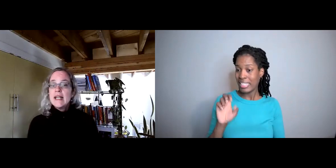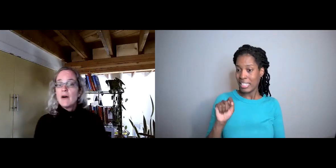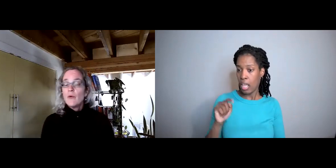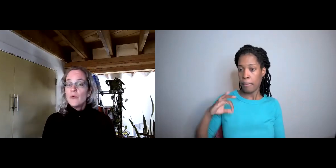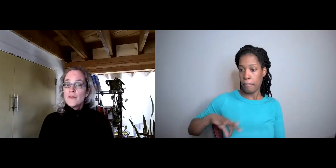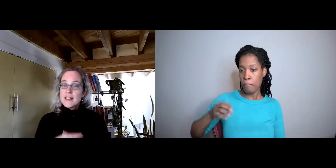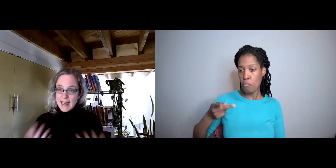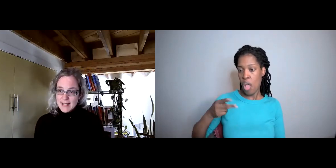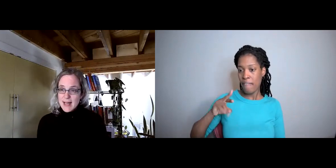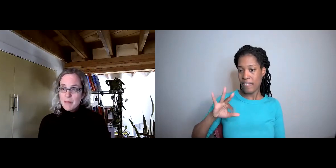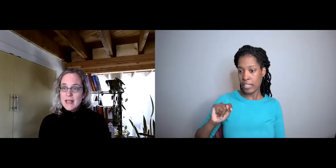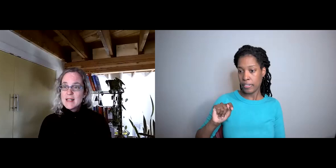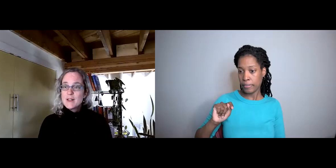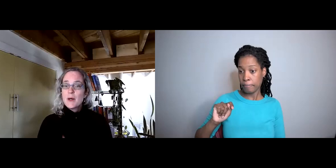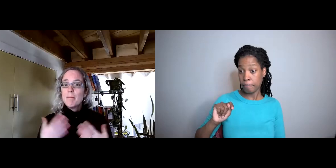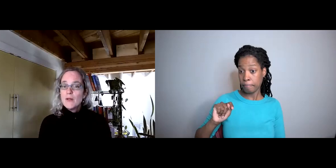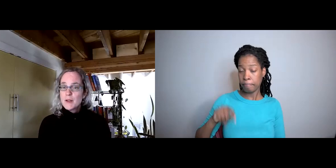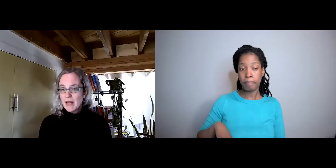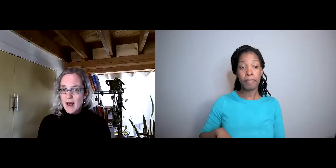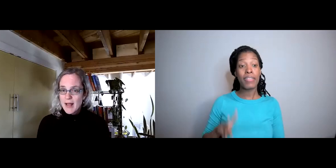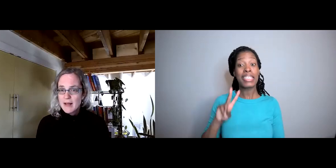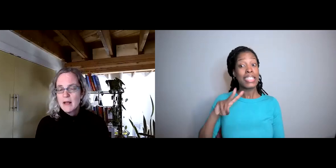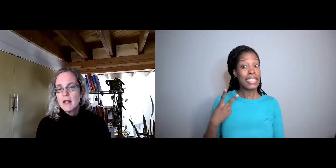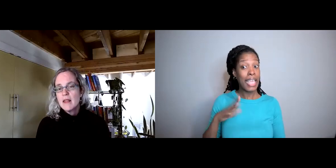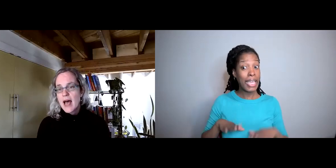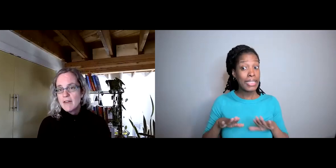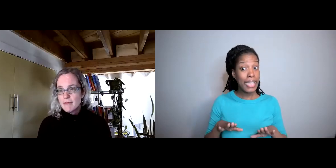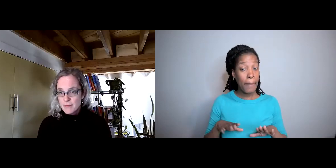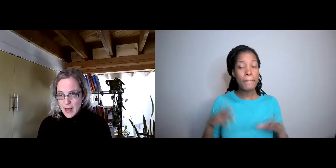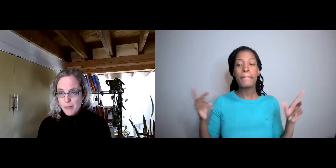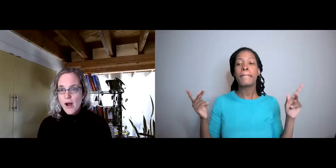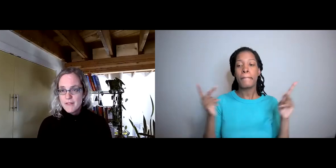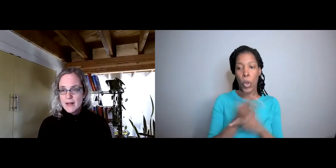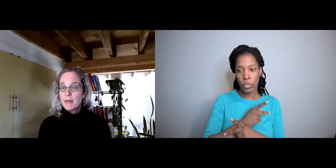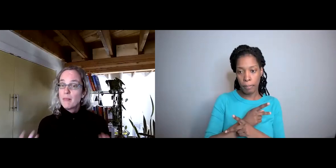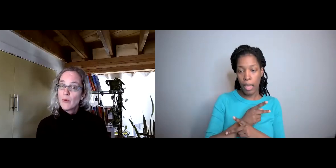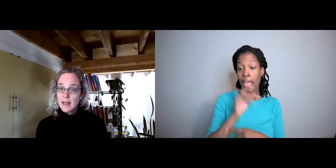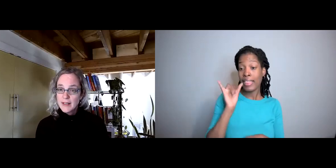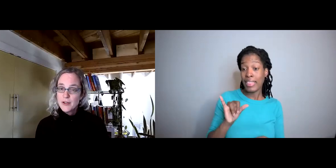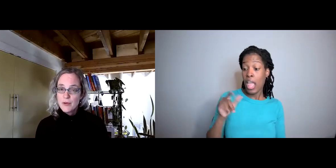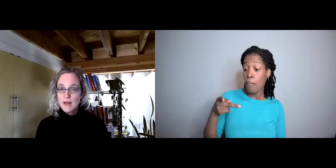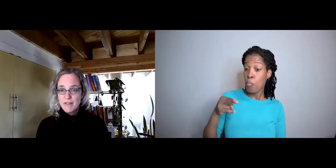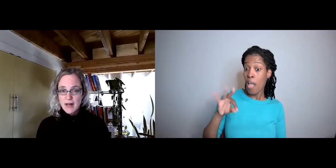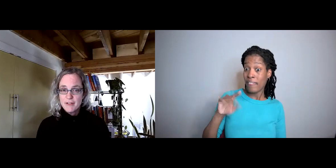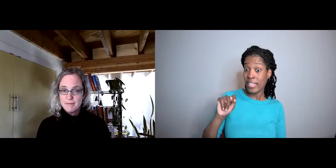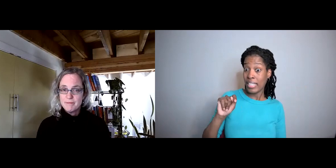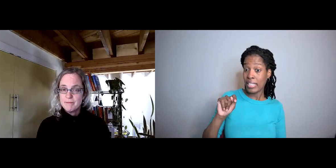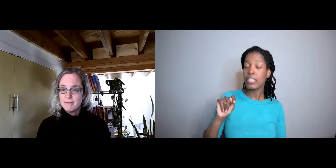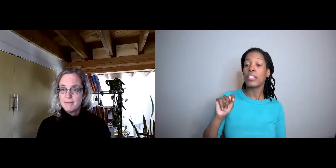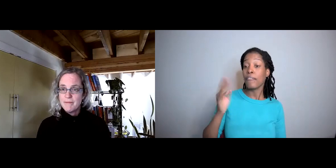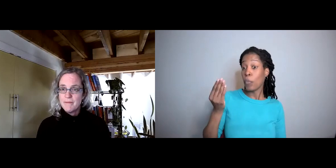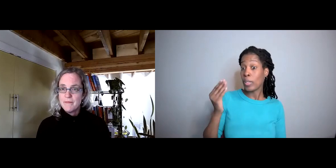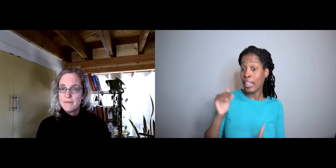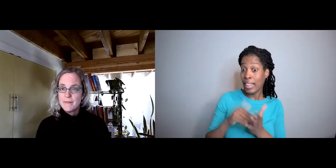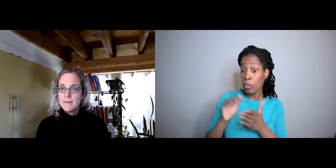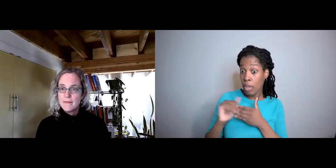Now the second step is to multiply that net profit by point 0.9235.